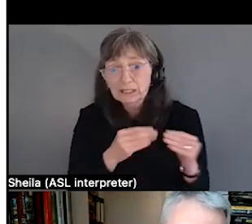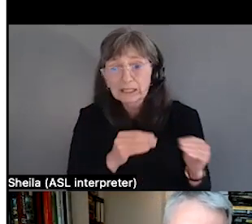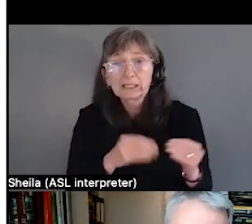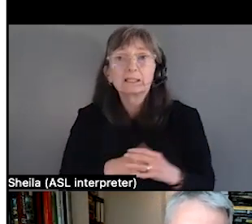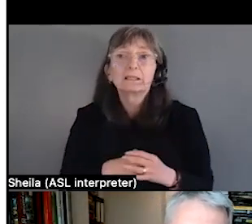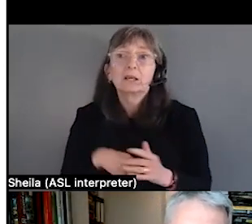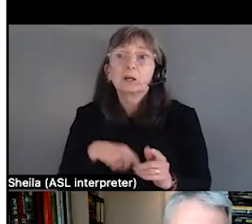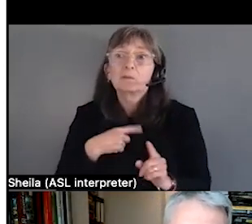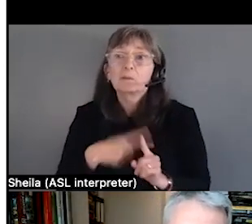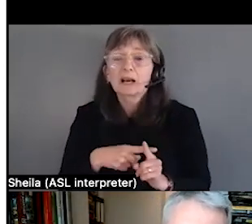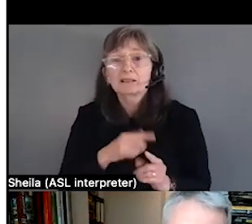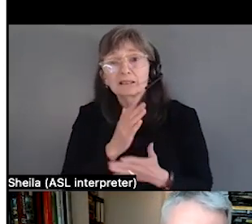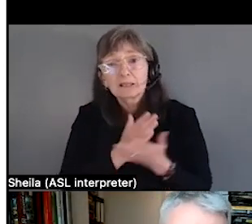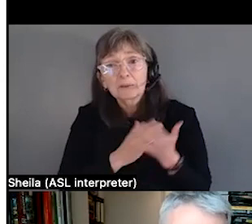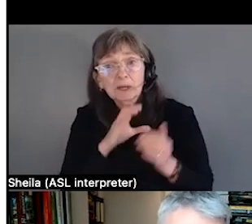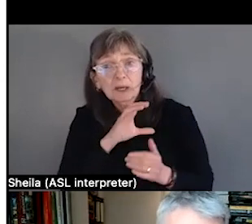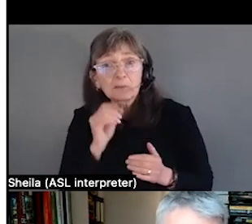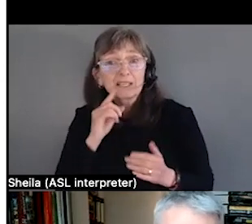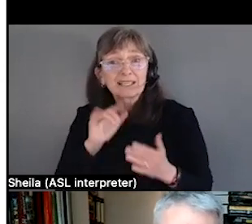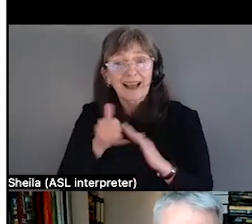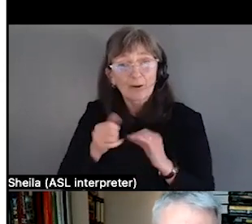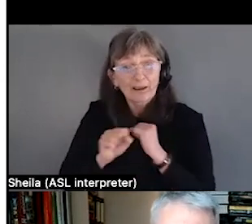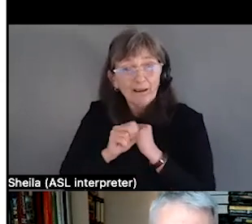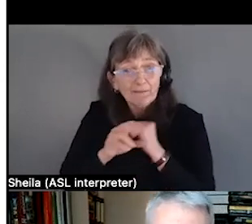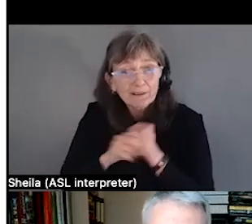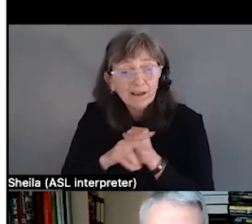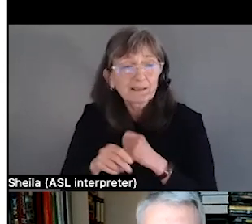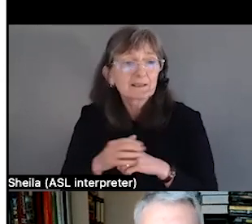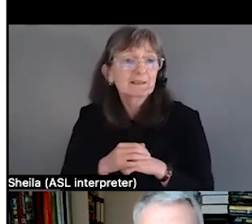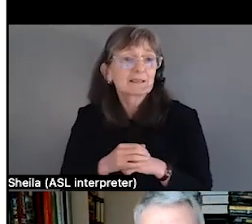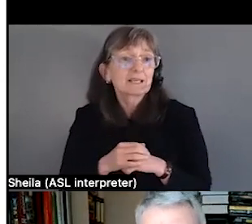selling within that, and the self-publishing that's feeding into that, and all the